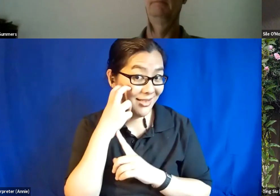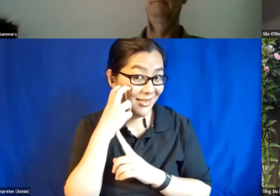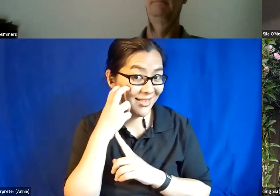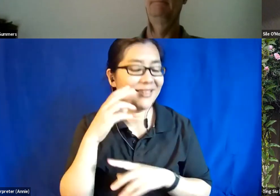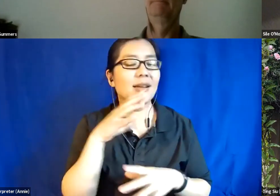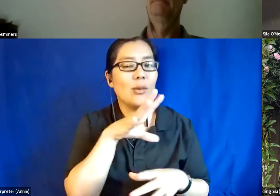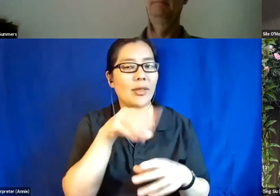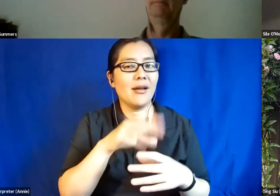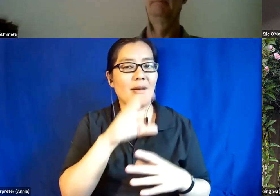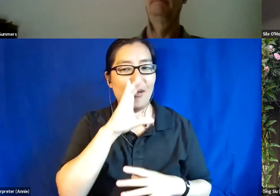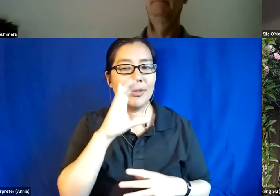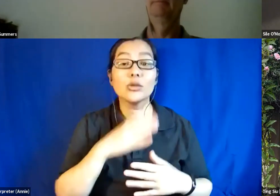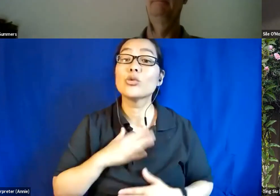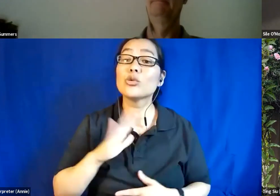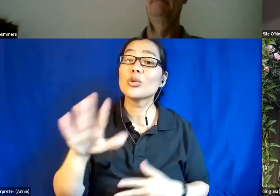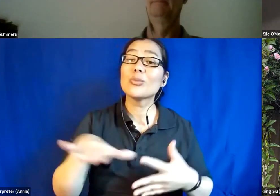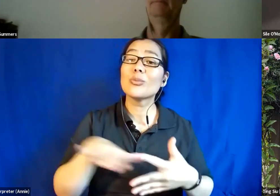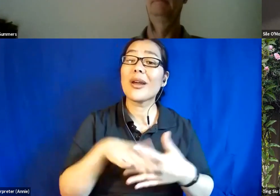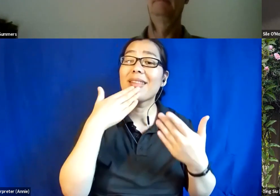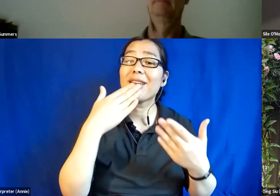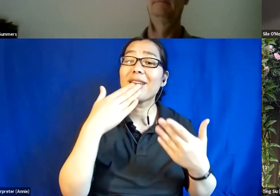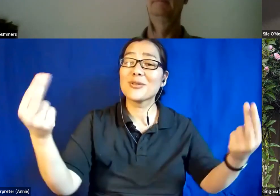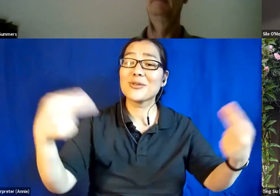Thank you for coming.